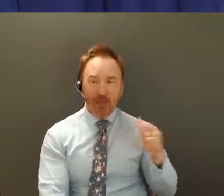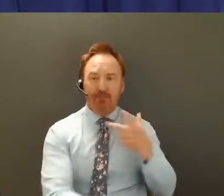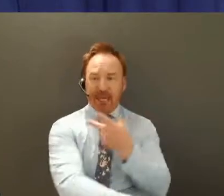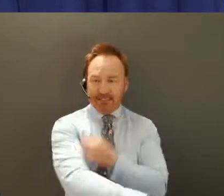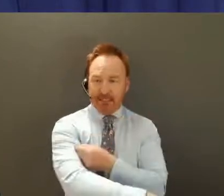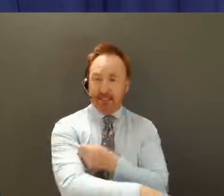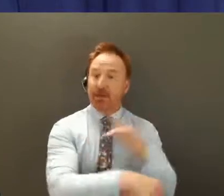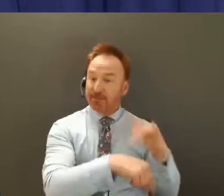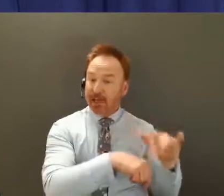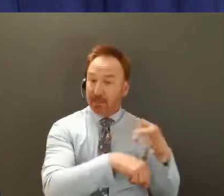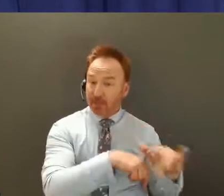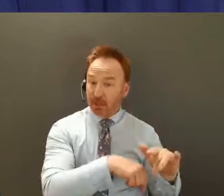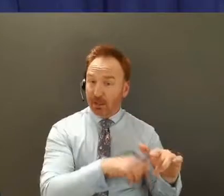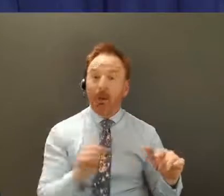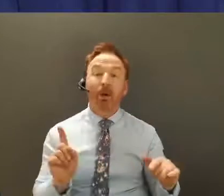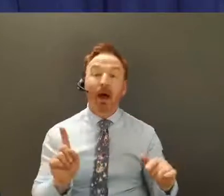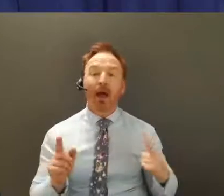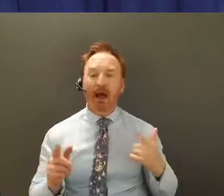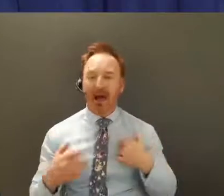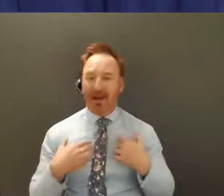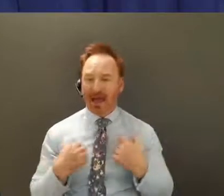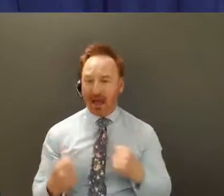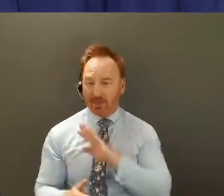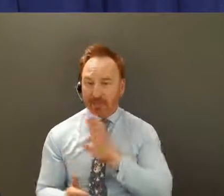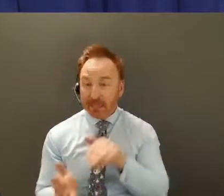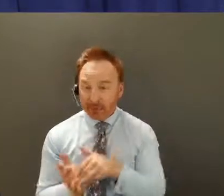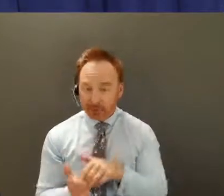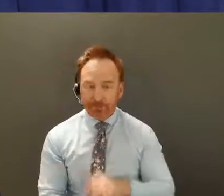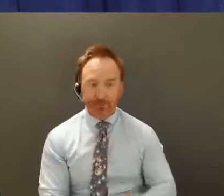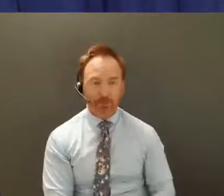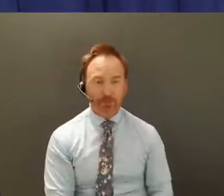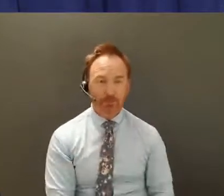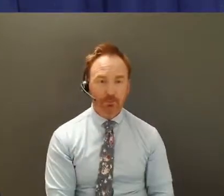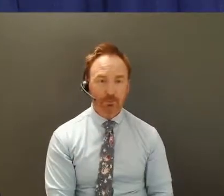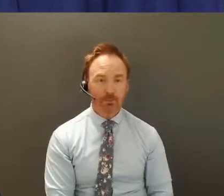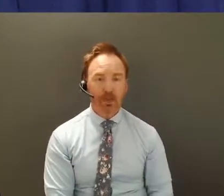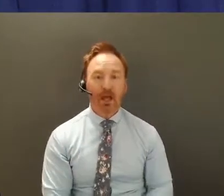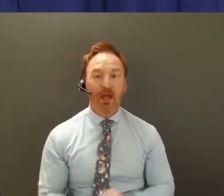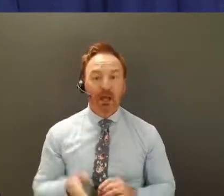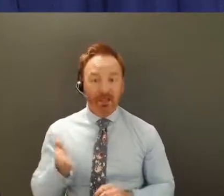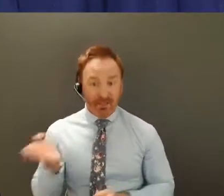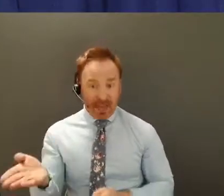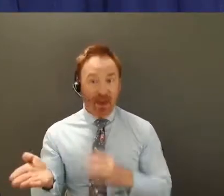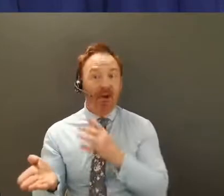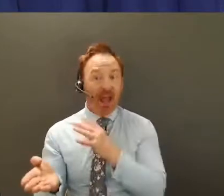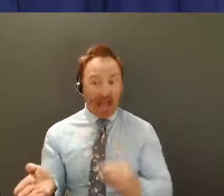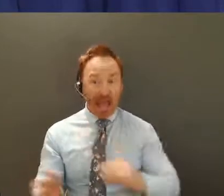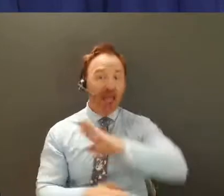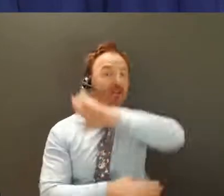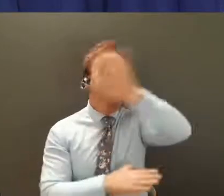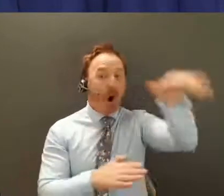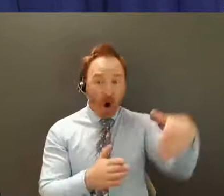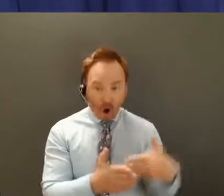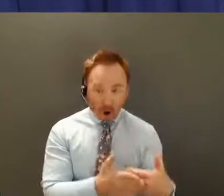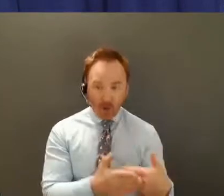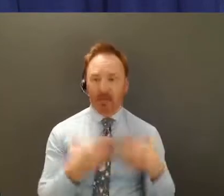cold, you may think it's just a sore throat but any sore throat